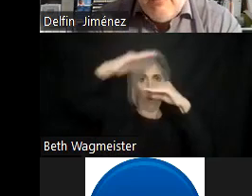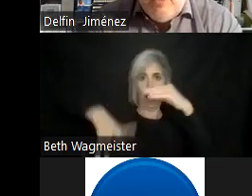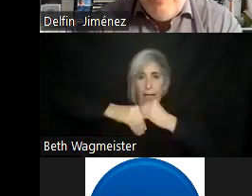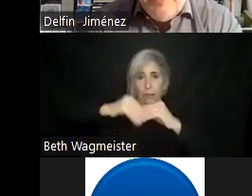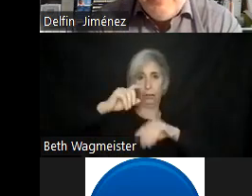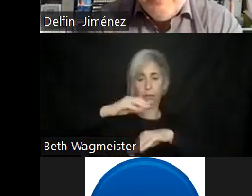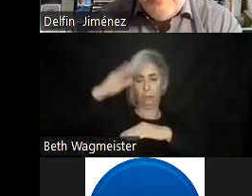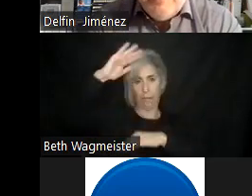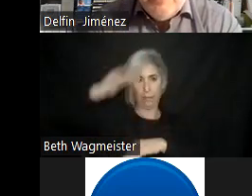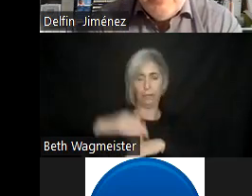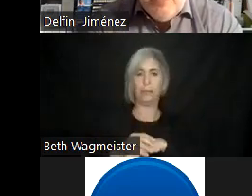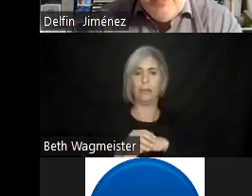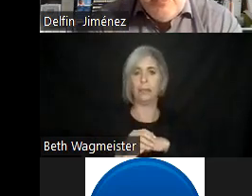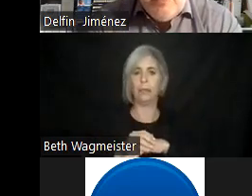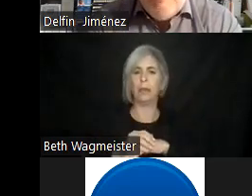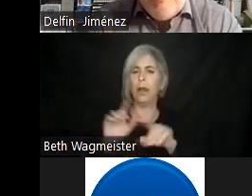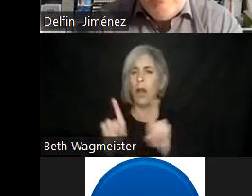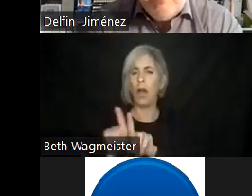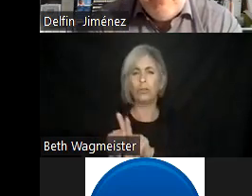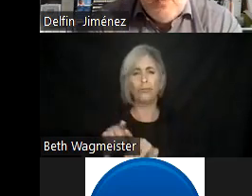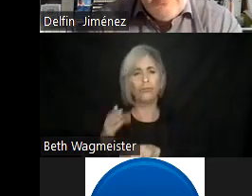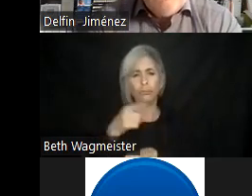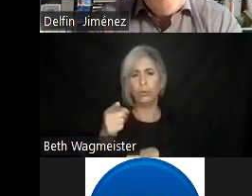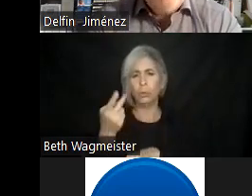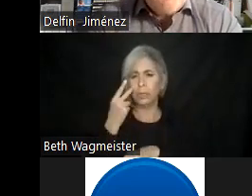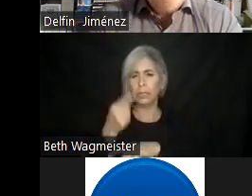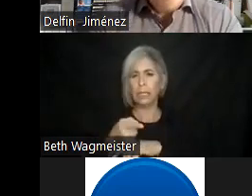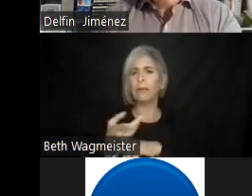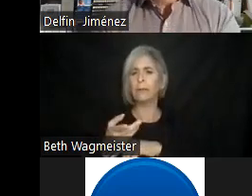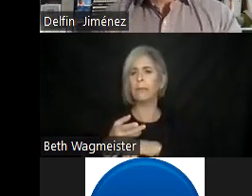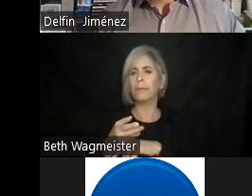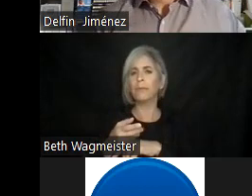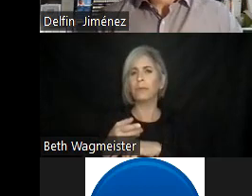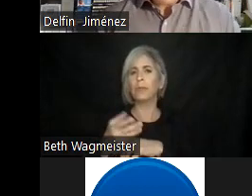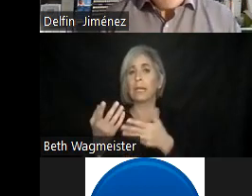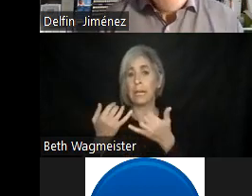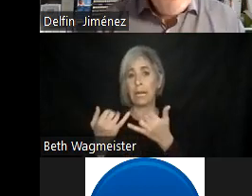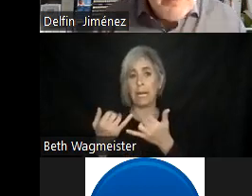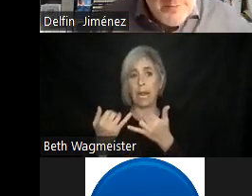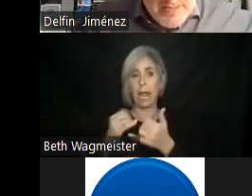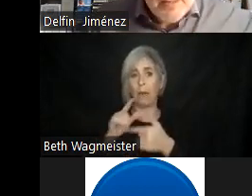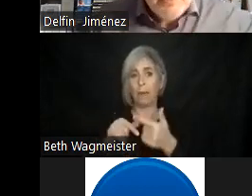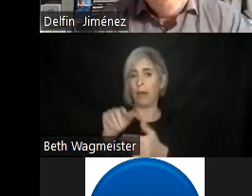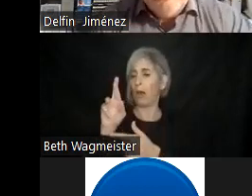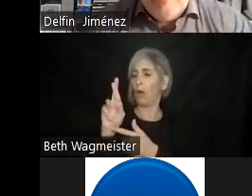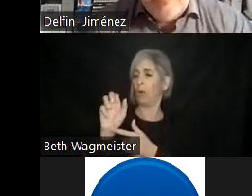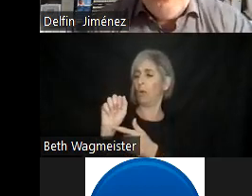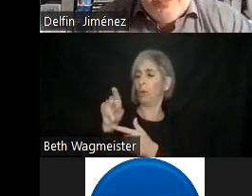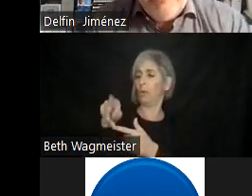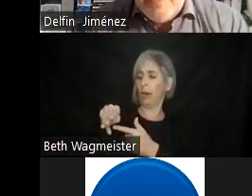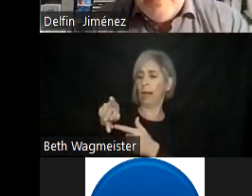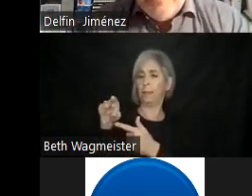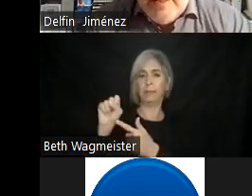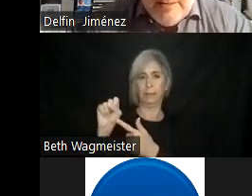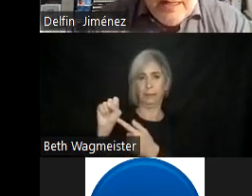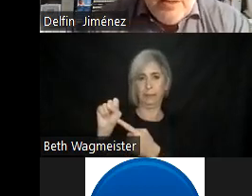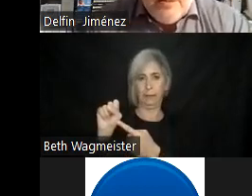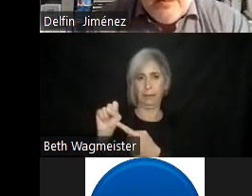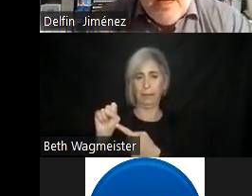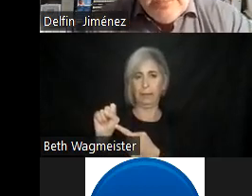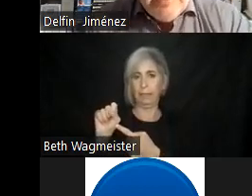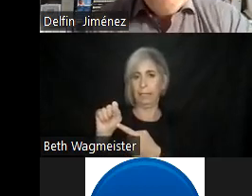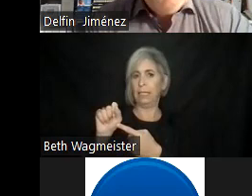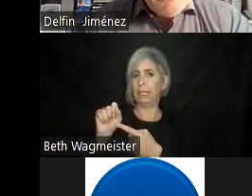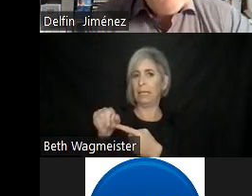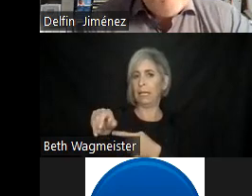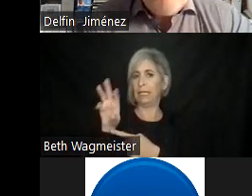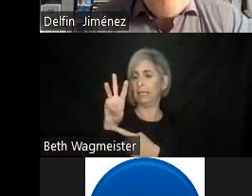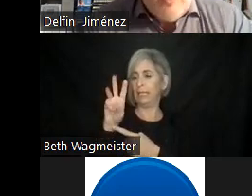More things, about ramps, a complete revision about ramps in section 6.4.